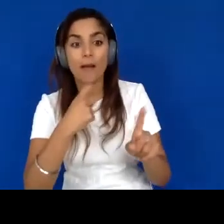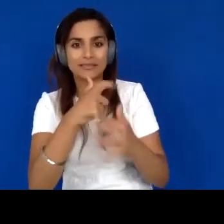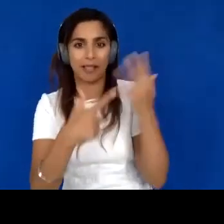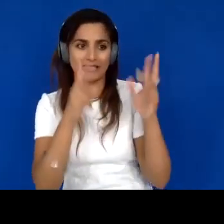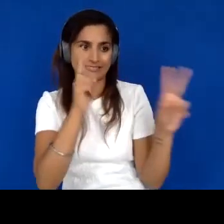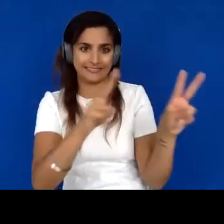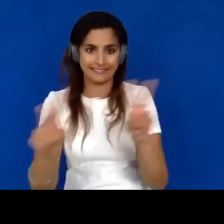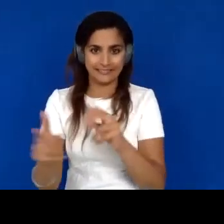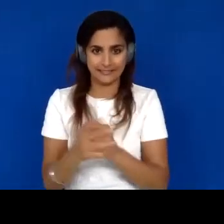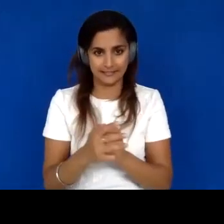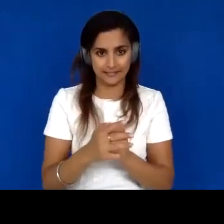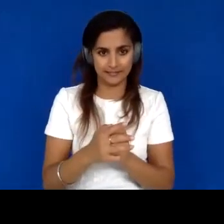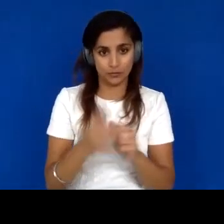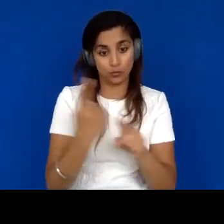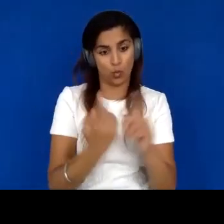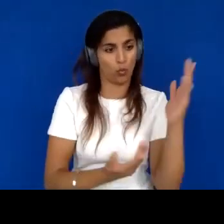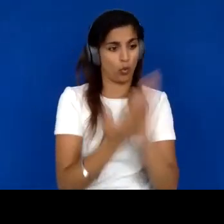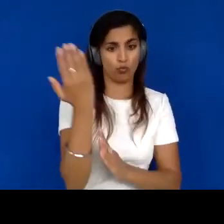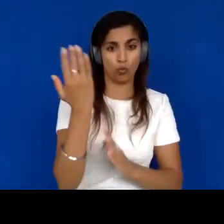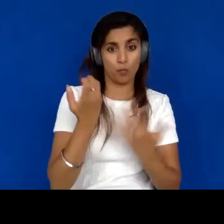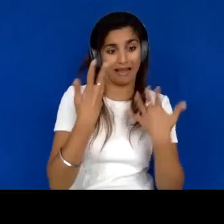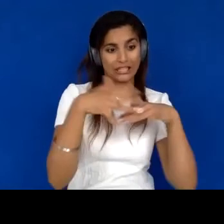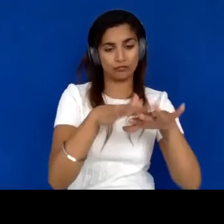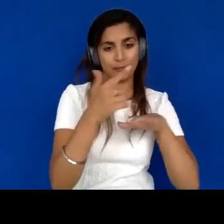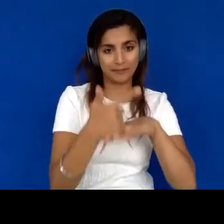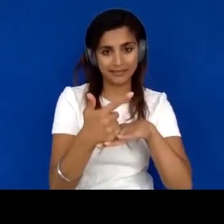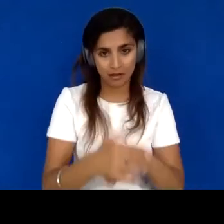mainstream sports media particularly with regards to promotion of selected